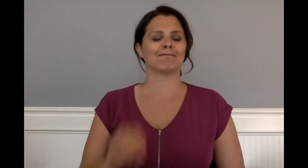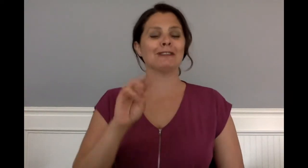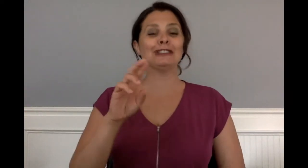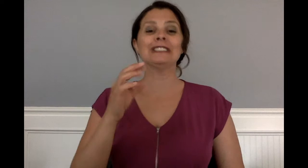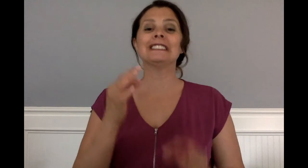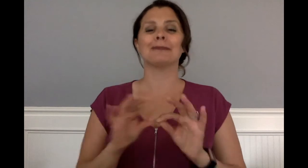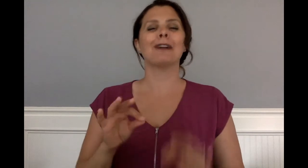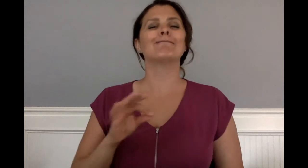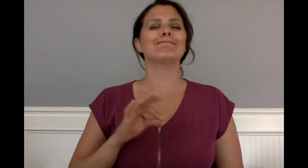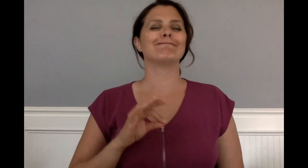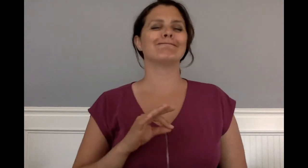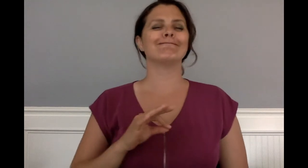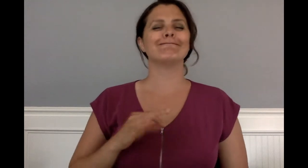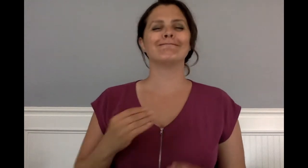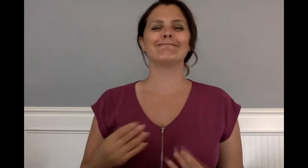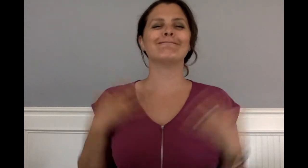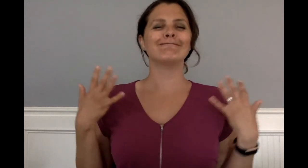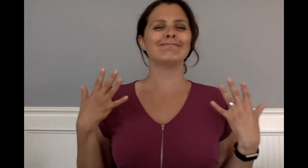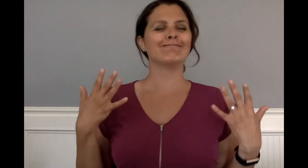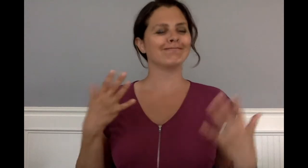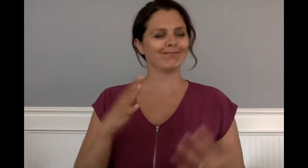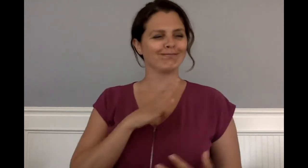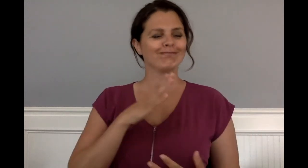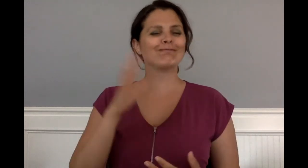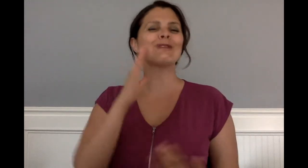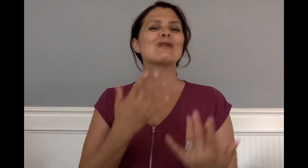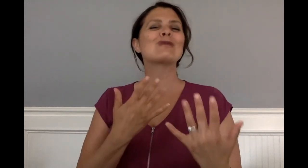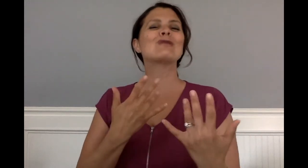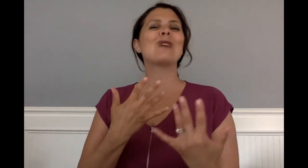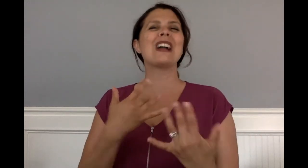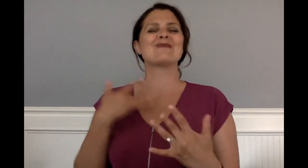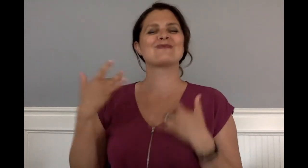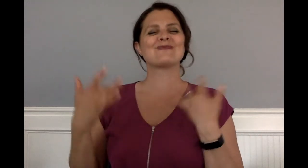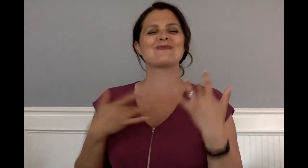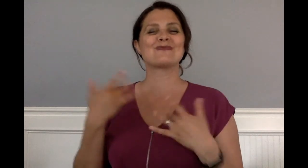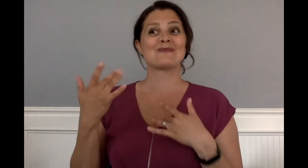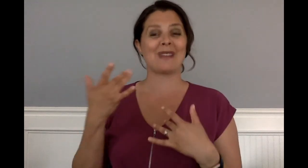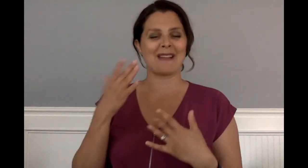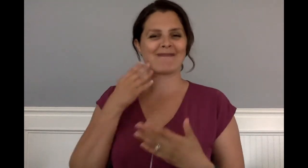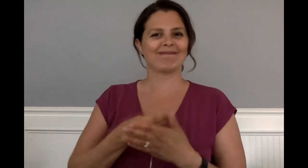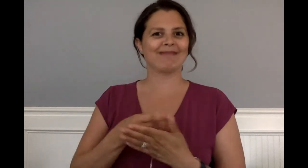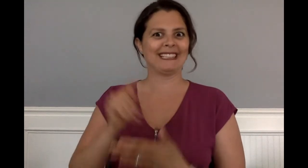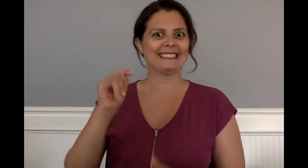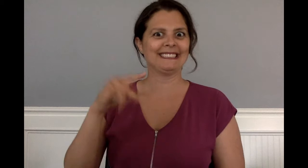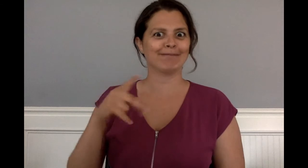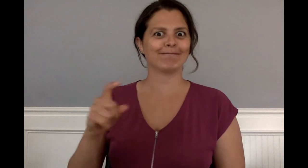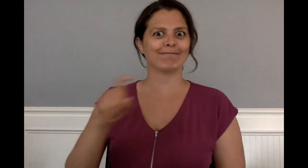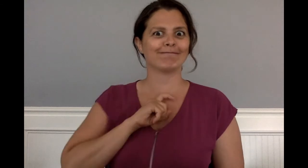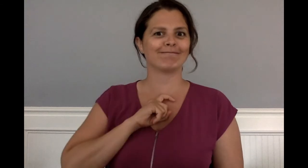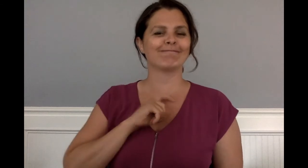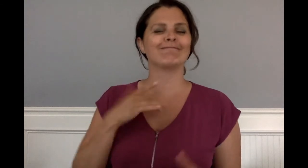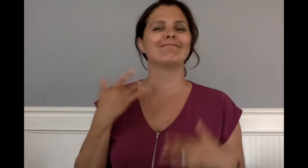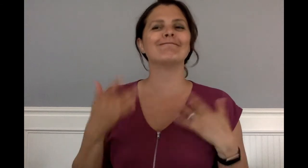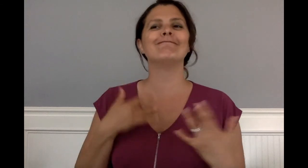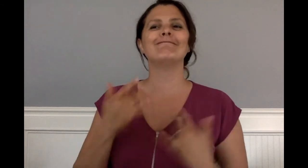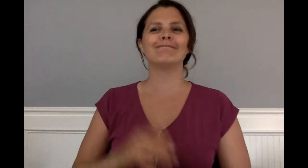Mr. Simple beamed. “I’ll wait” he said in anticipation of a tip.